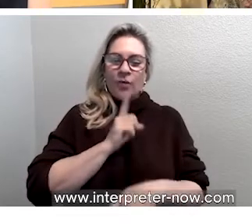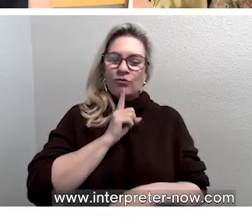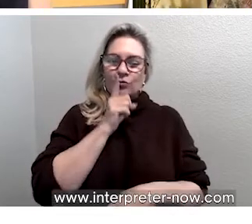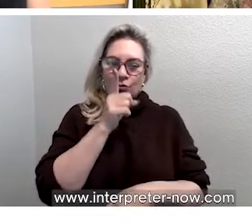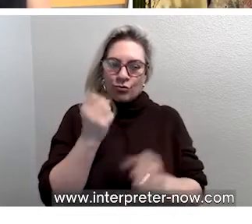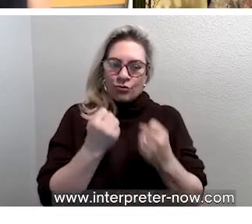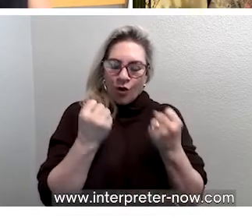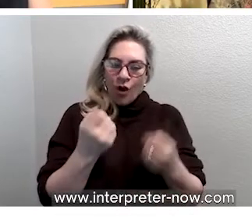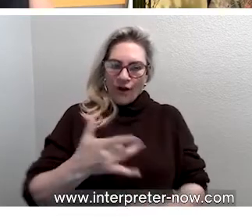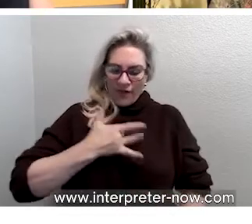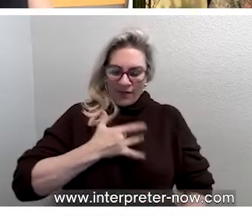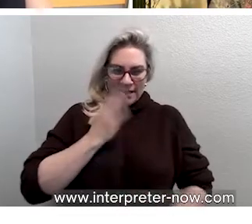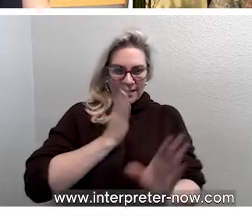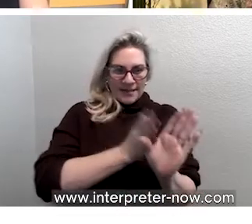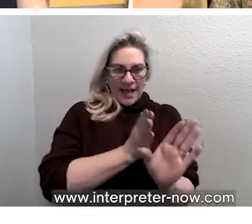sense of psychological safety.